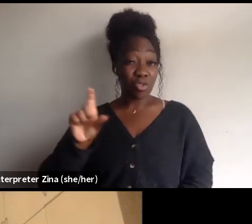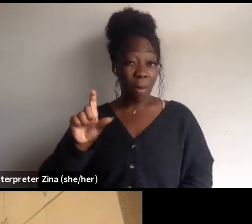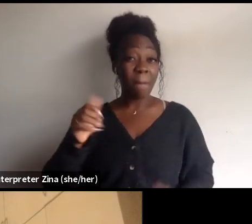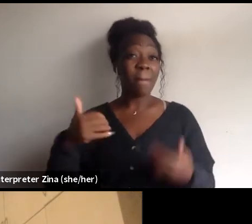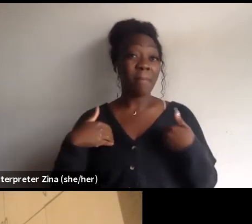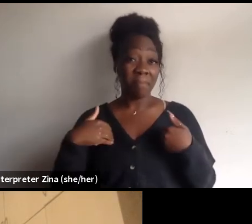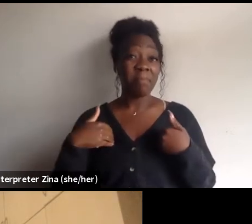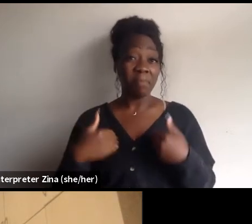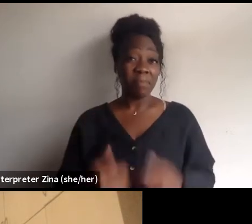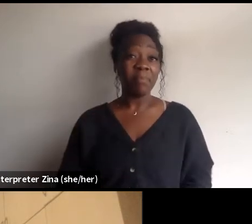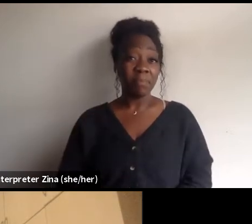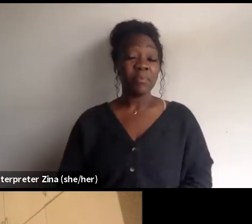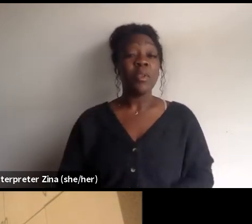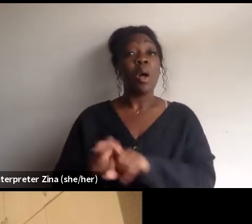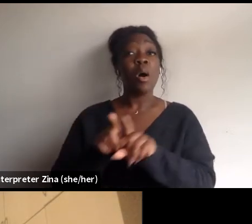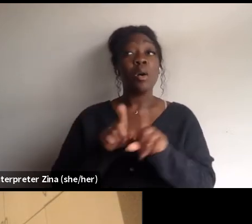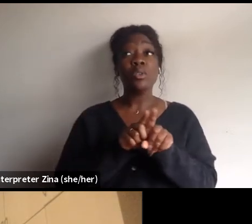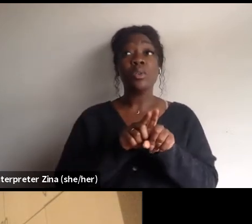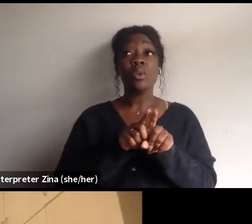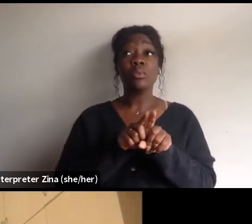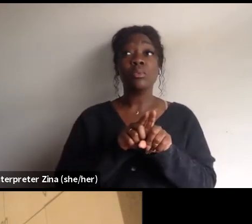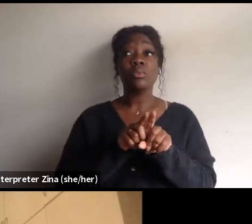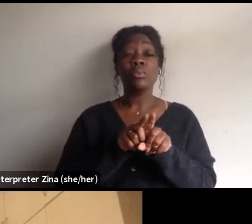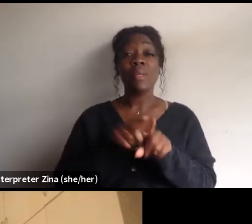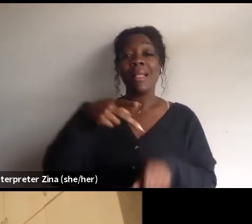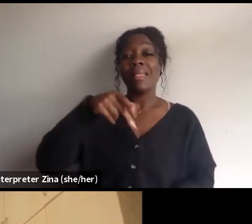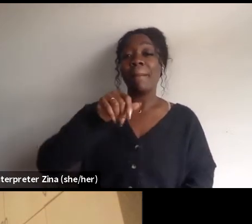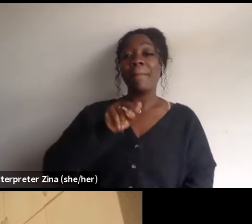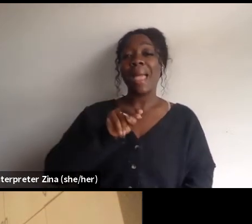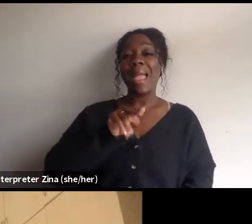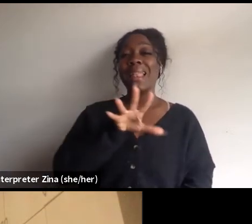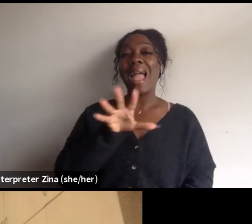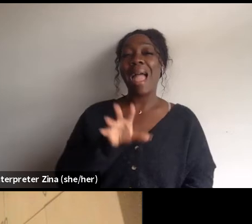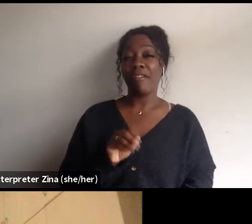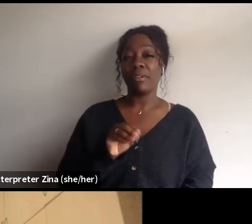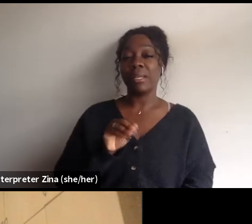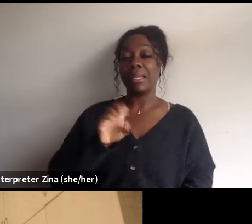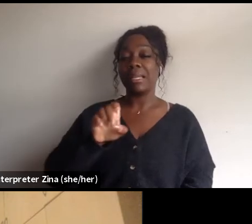And then at the Pan-African Creative Exchange website